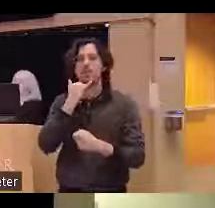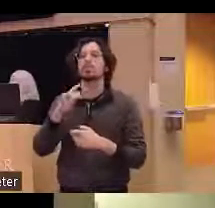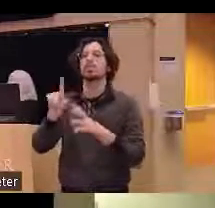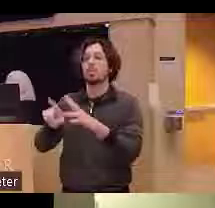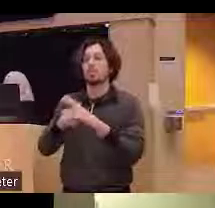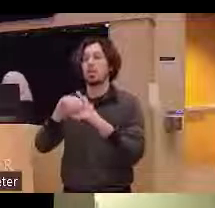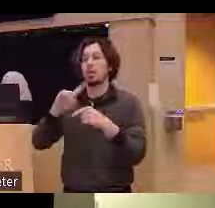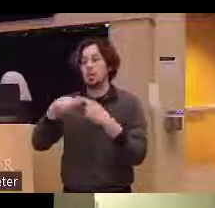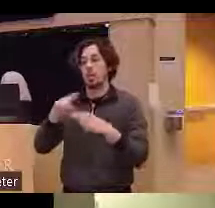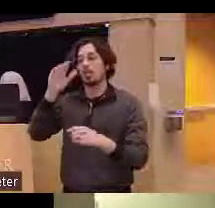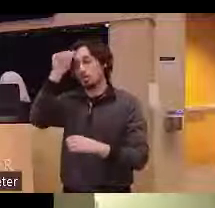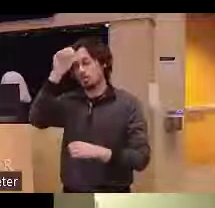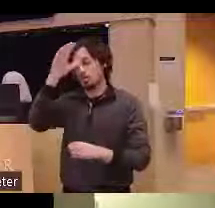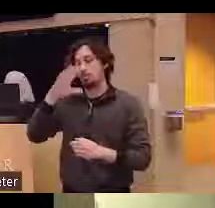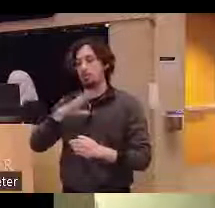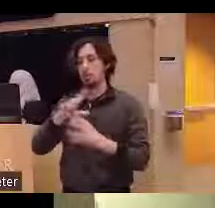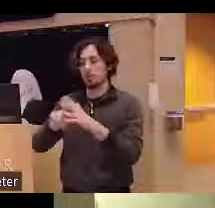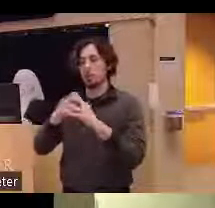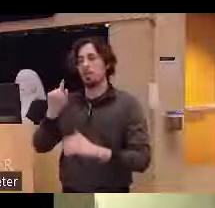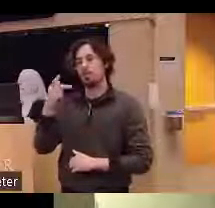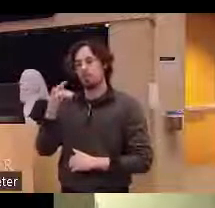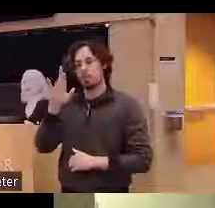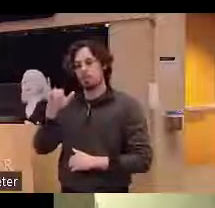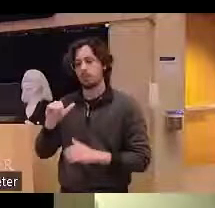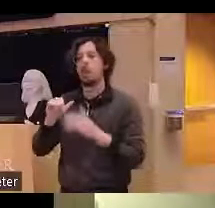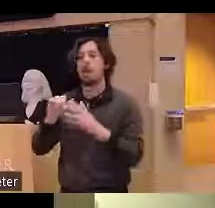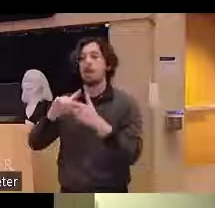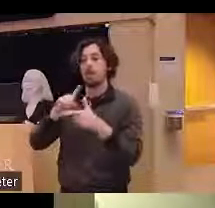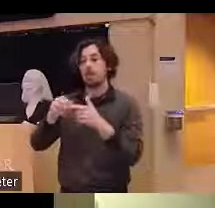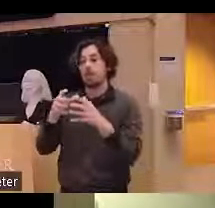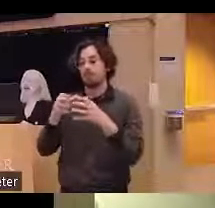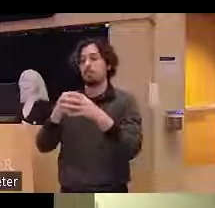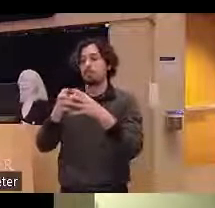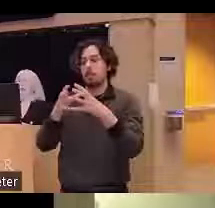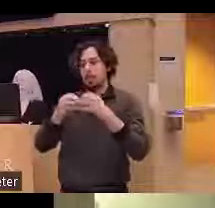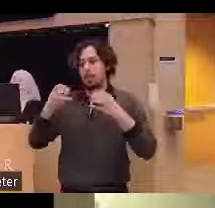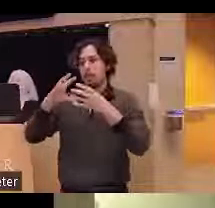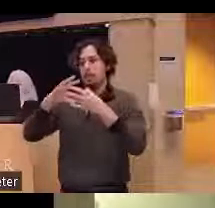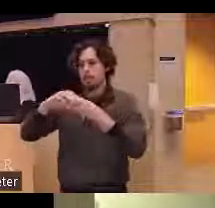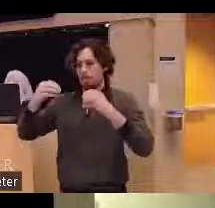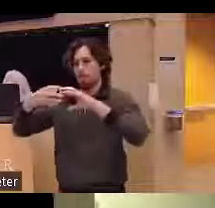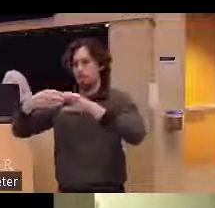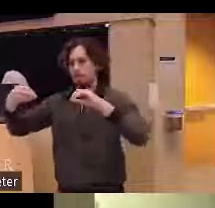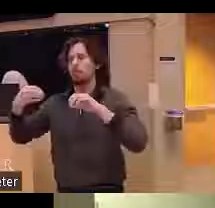divide and divide and with each division is an opportunity for a copy error or a mutation